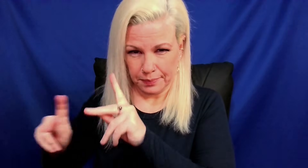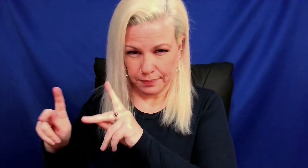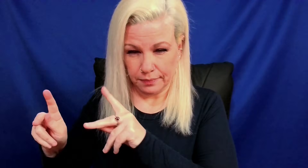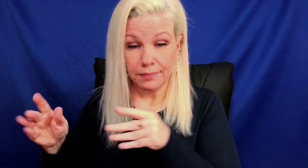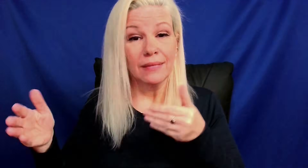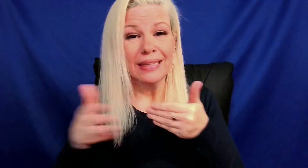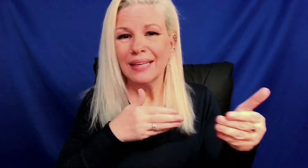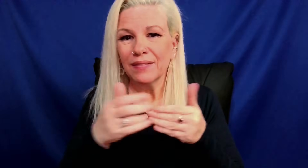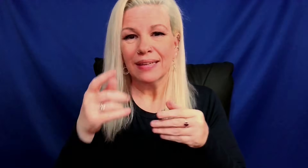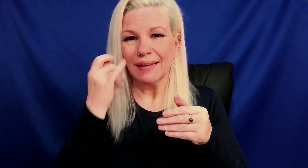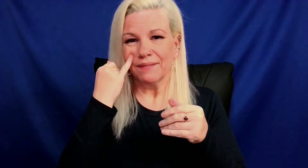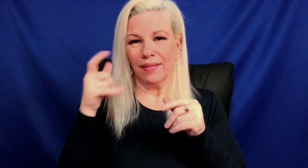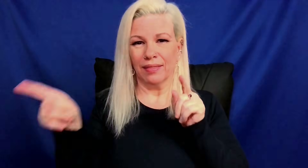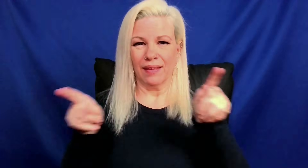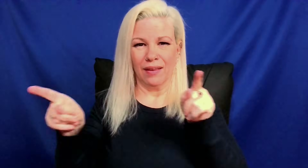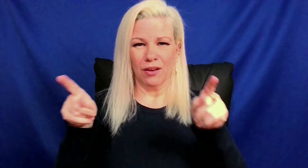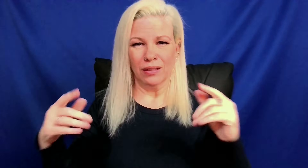Let me show you what that actually means.